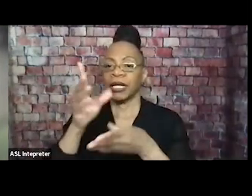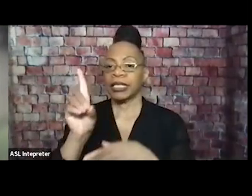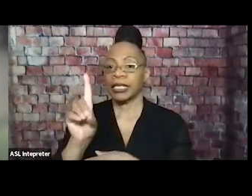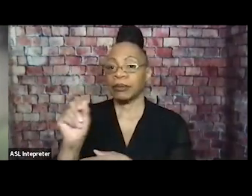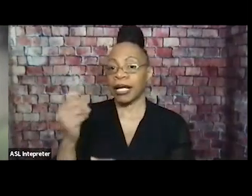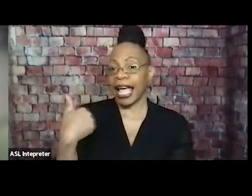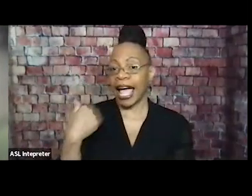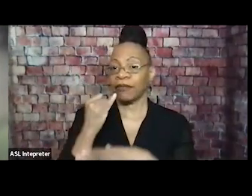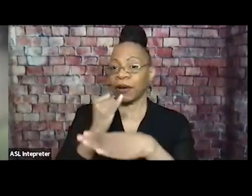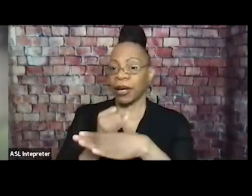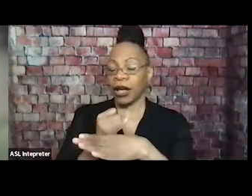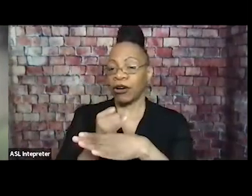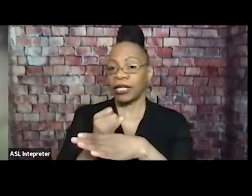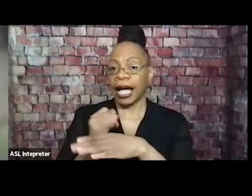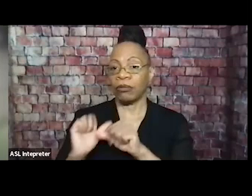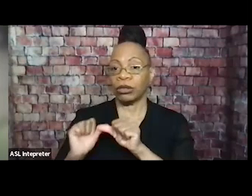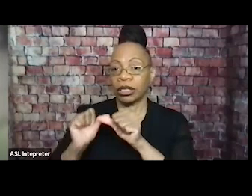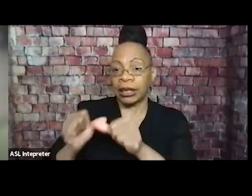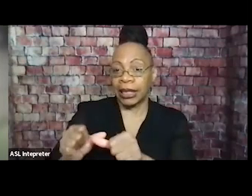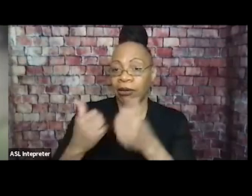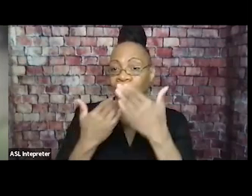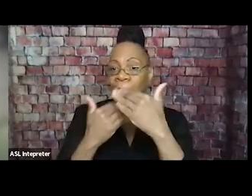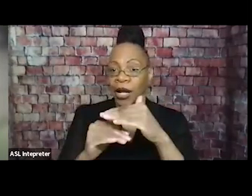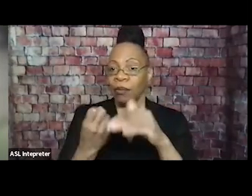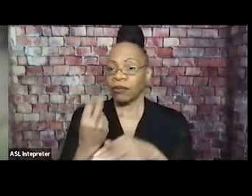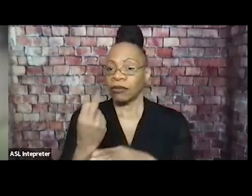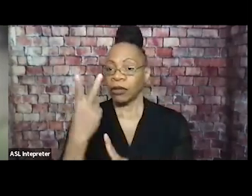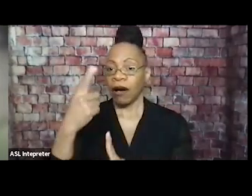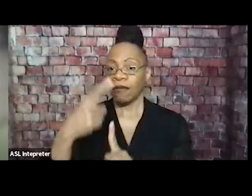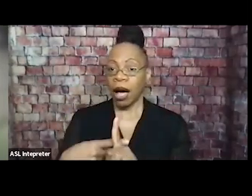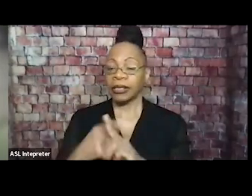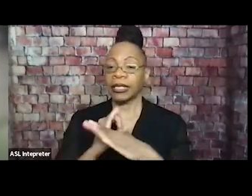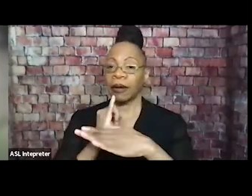that's going to last at least 12 months and that that impairment will prevent them from earning